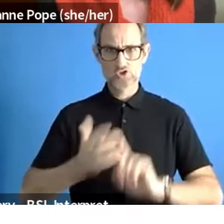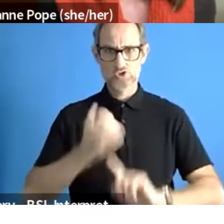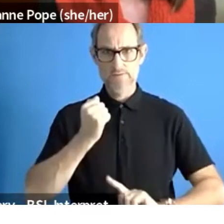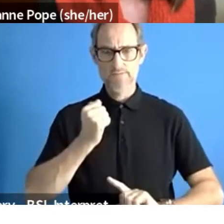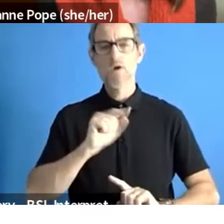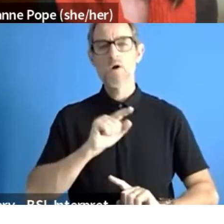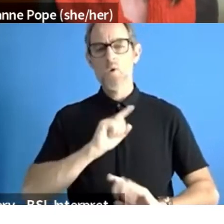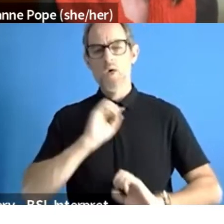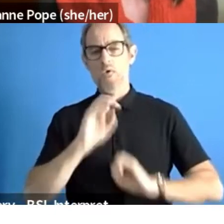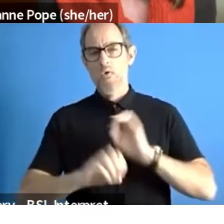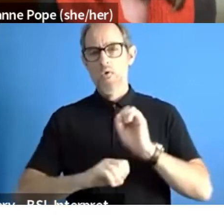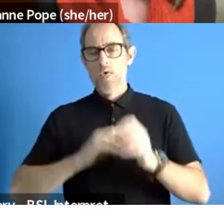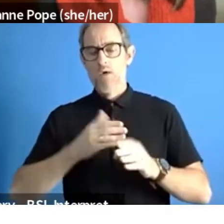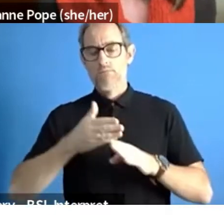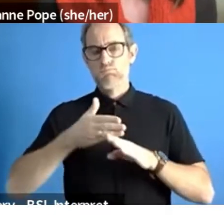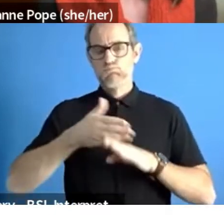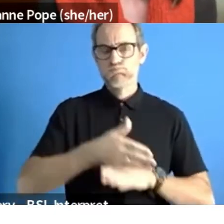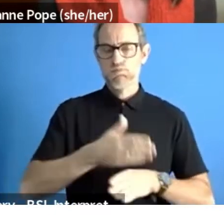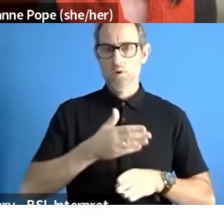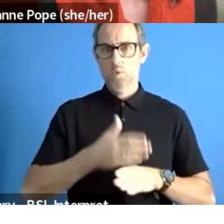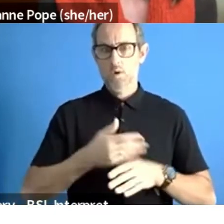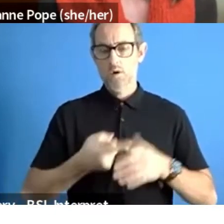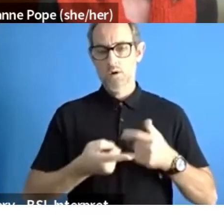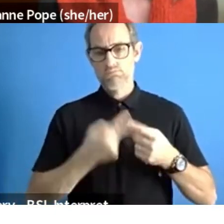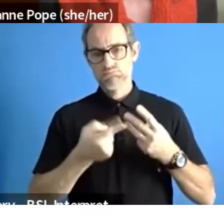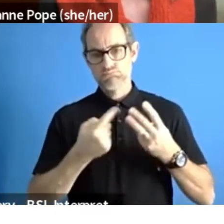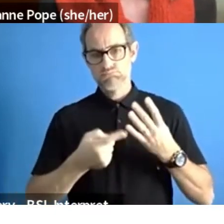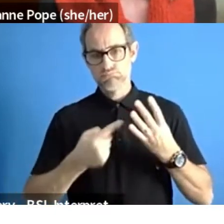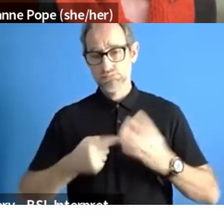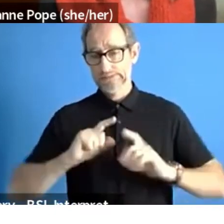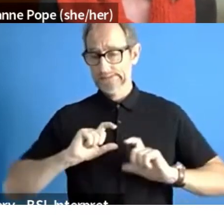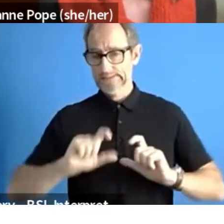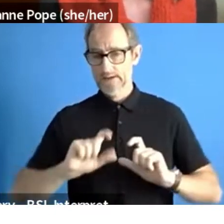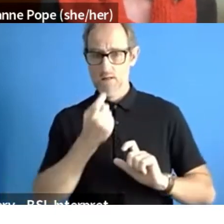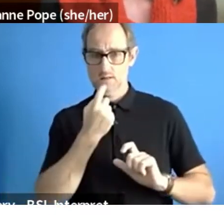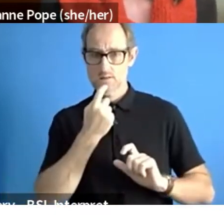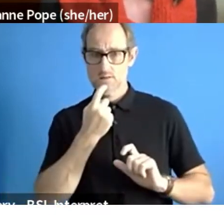We had a lot to do and as I mentioned, we have limited